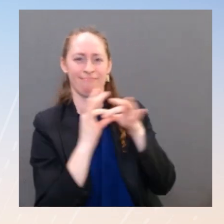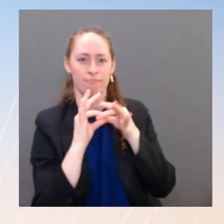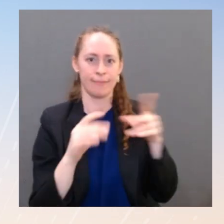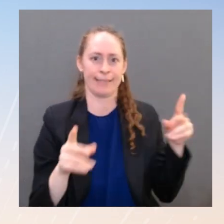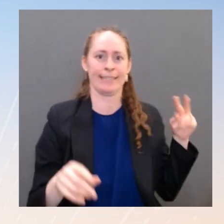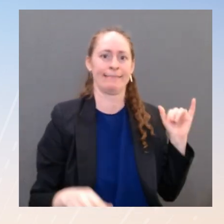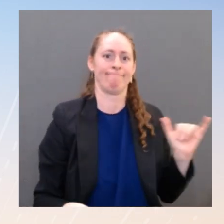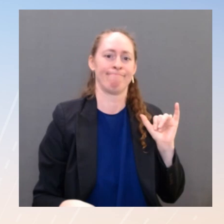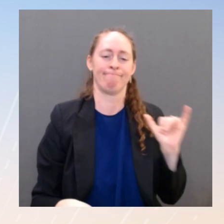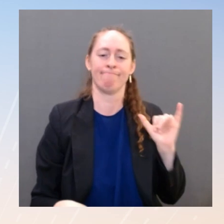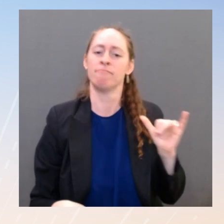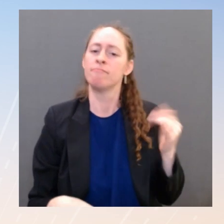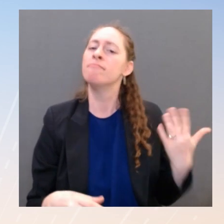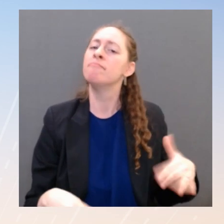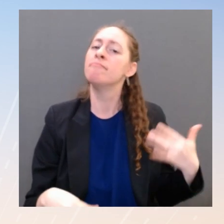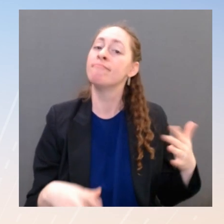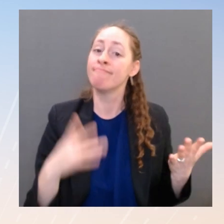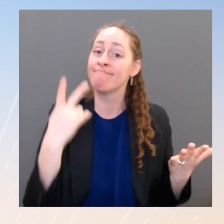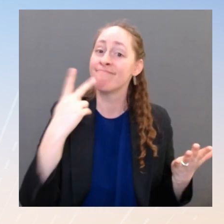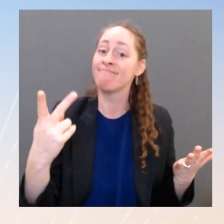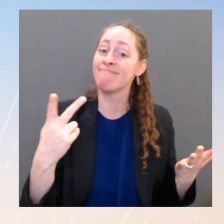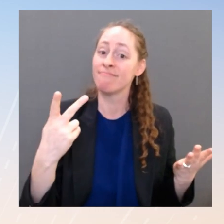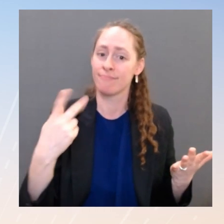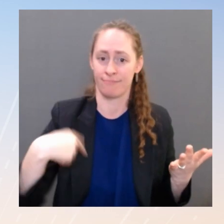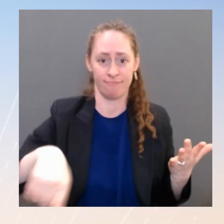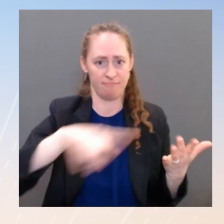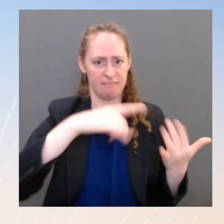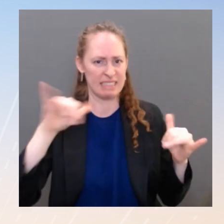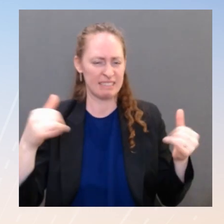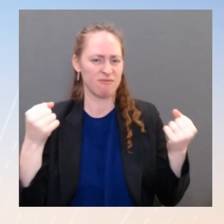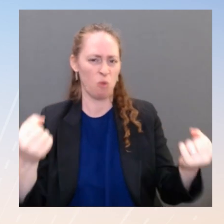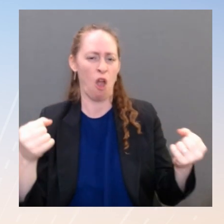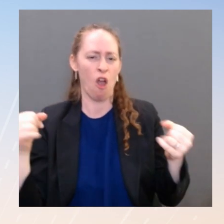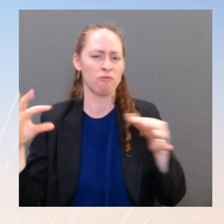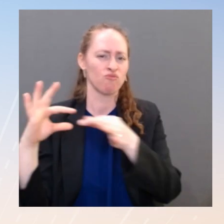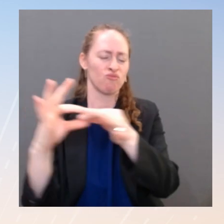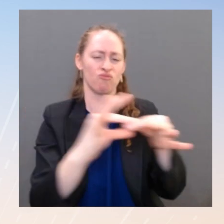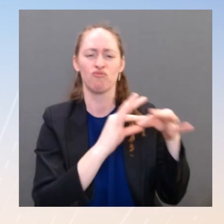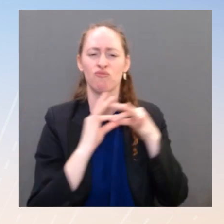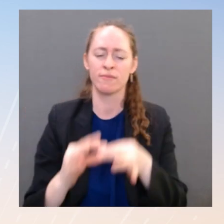The Press: One other issue. Amazon told its employees today that they would be providing a new workplace benefit